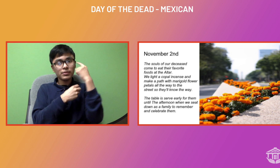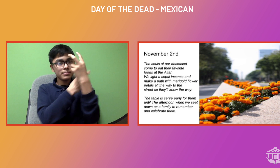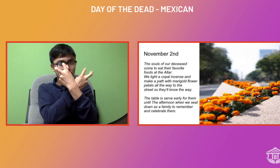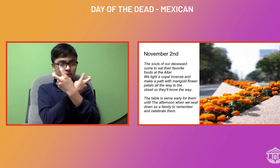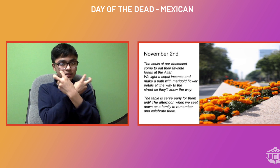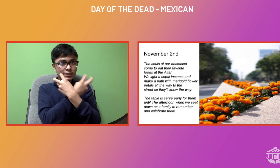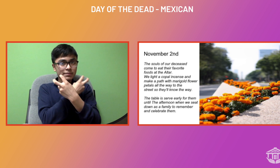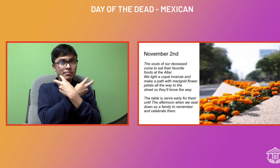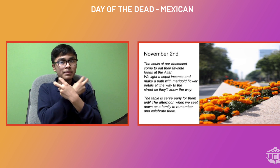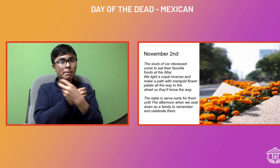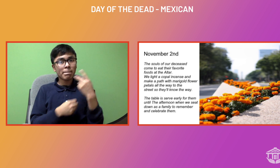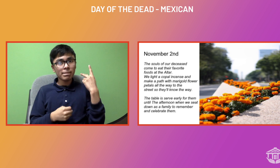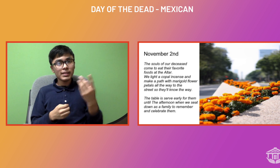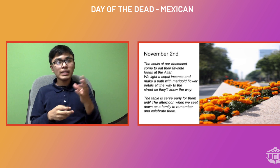and they’ll hold those orange flowers.